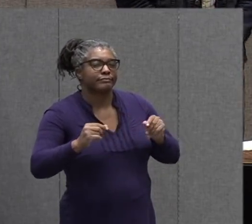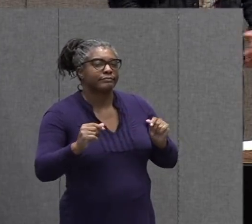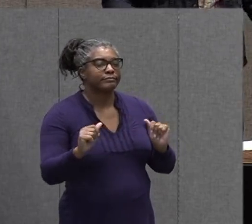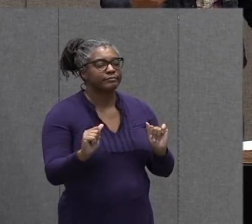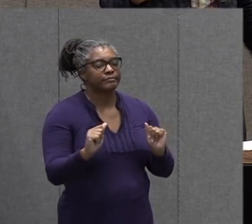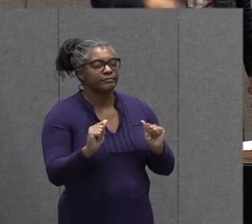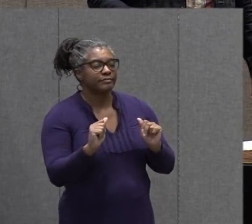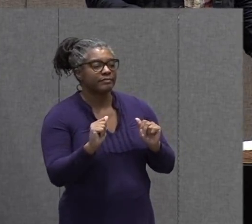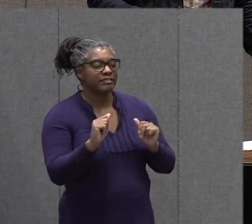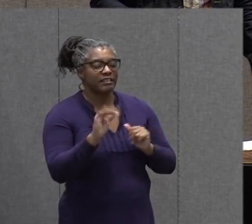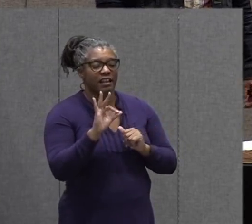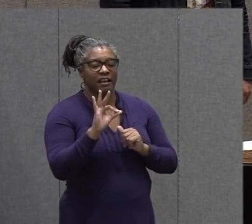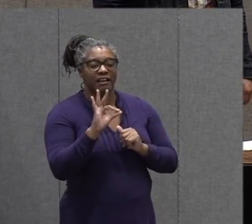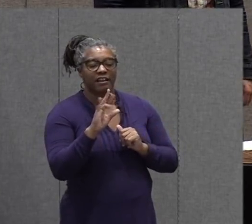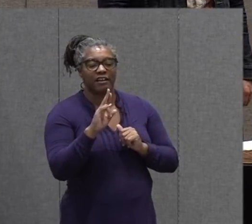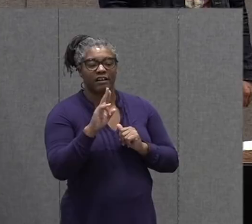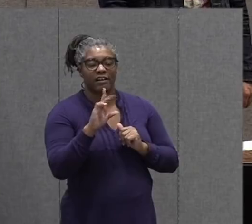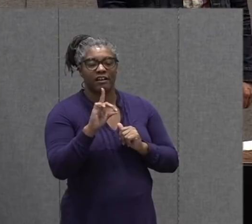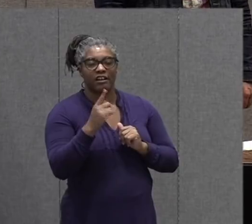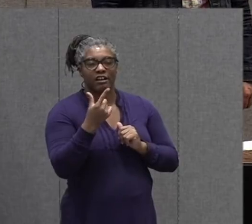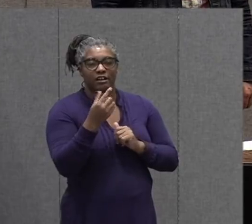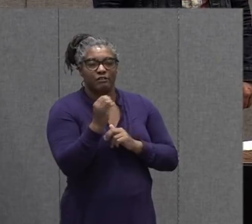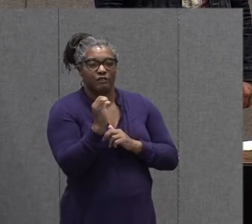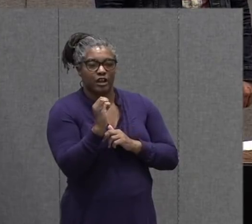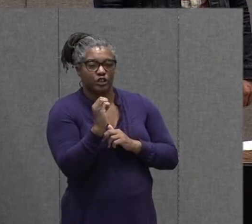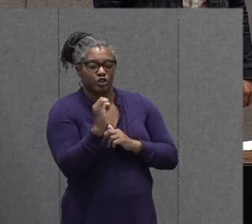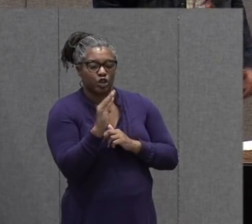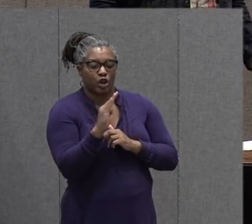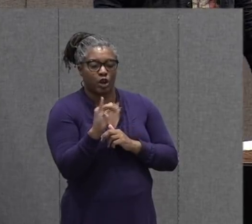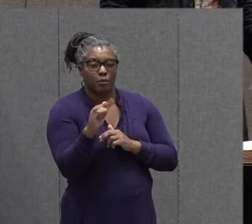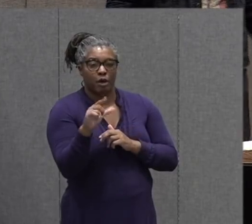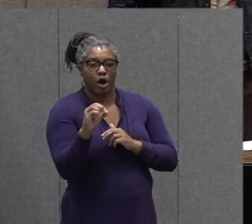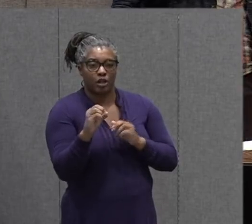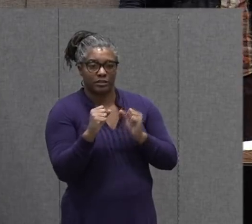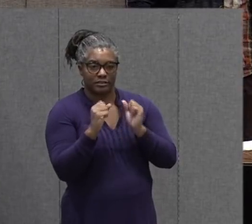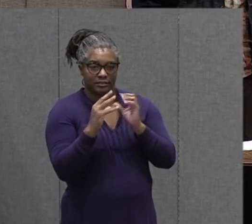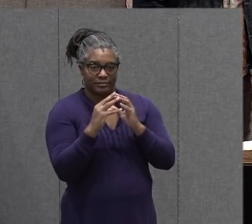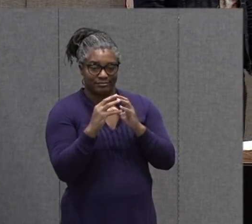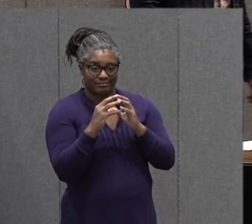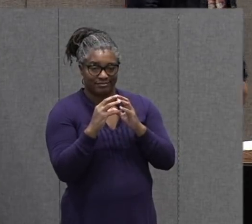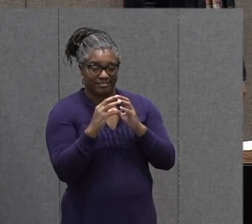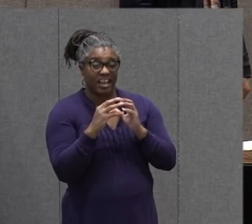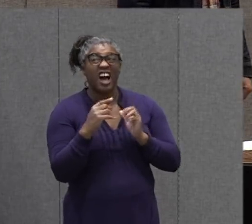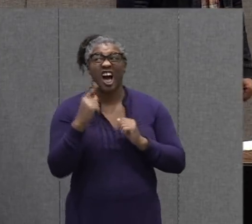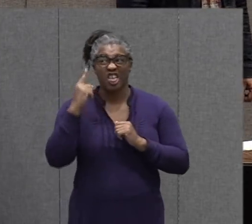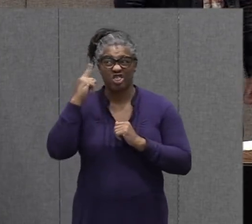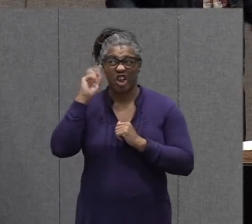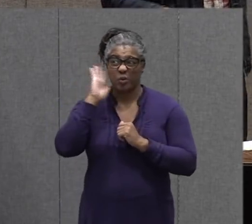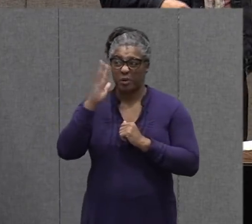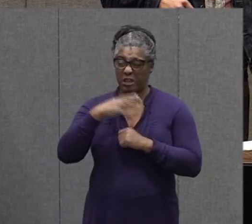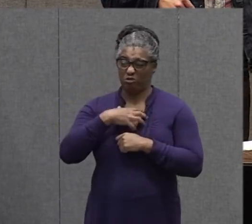[Mr. R.] I thought those were gonna be (mumbles), but they were so amazing. - they were so good. So today, [Mr.R.] Yeah, [Miss Garcia] I'm gonna teach you how to make a cheesecake. [Mr. R.] I get to make it?